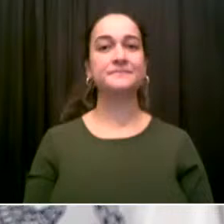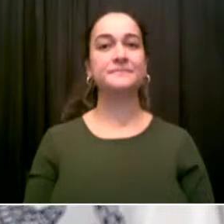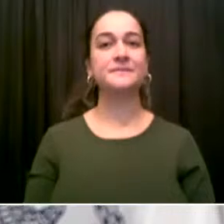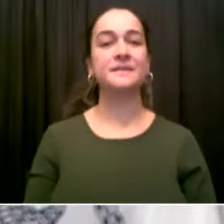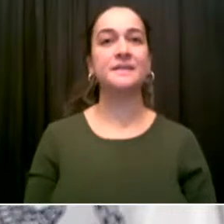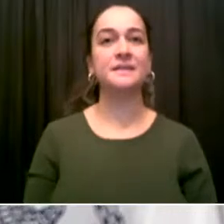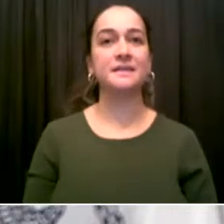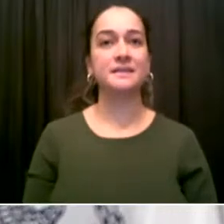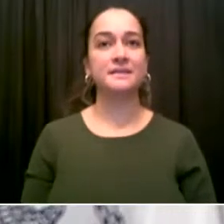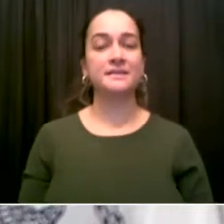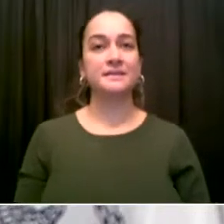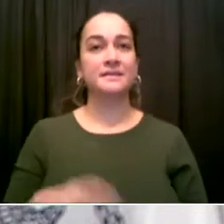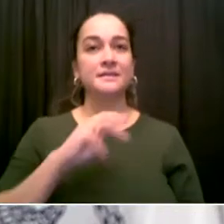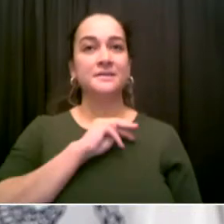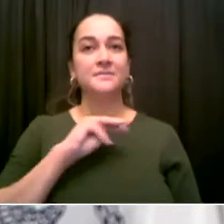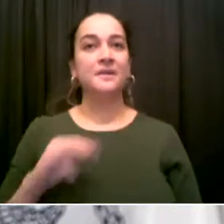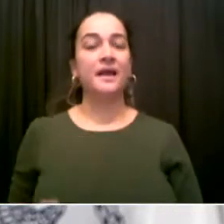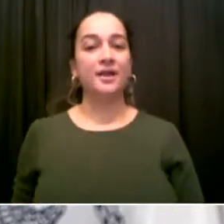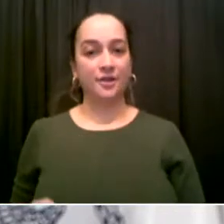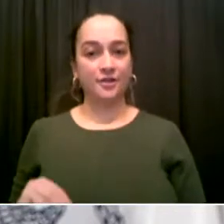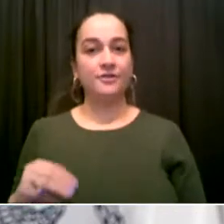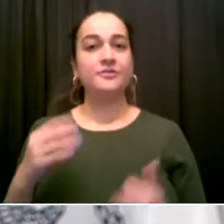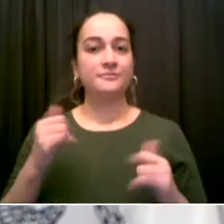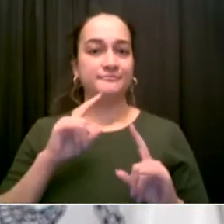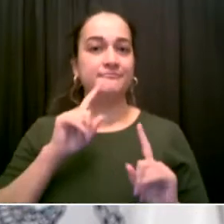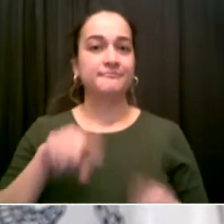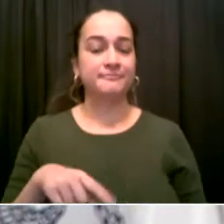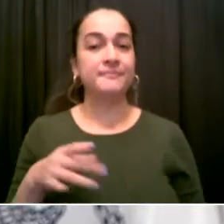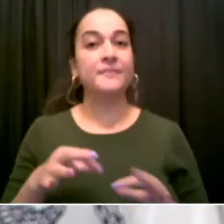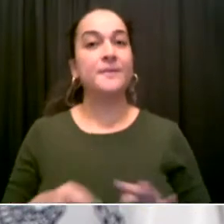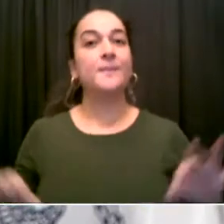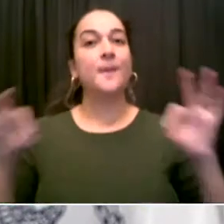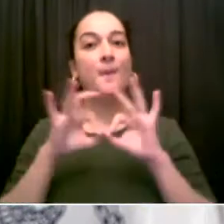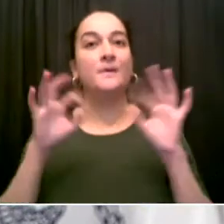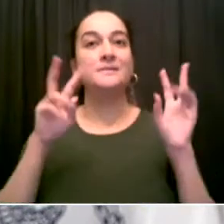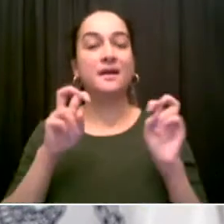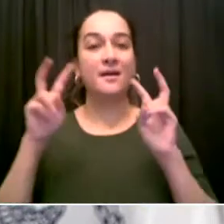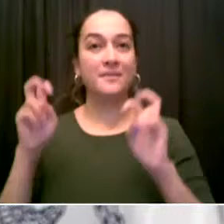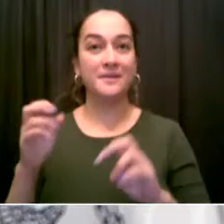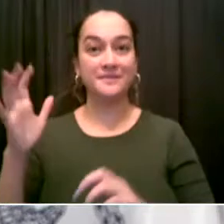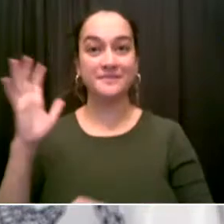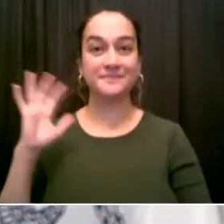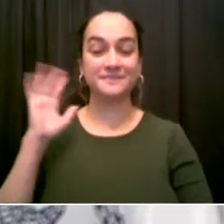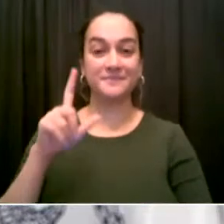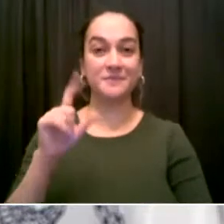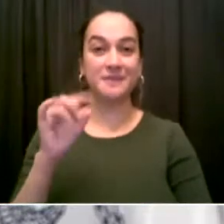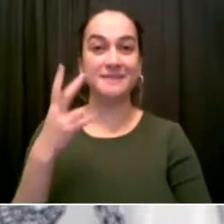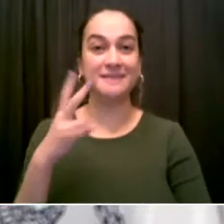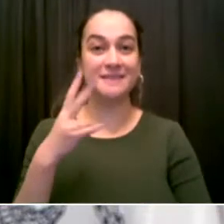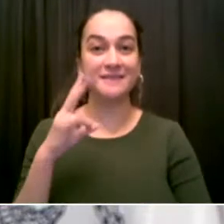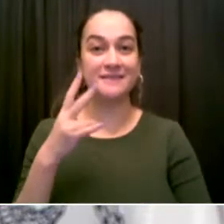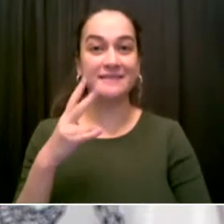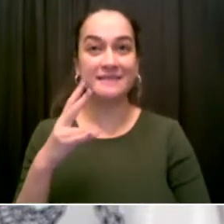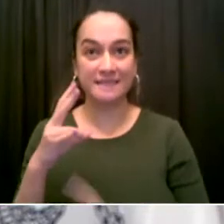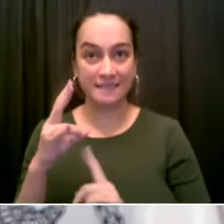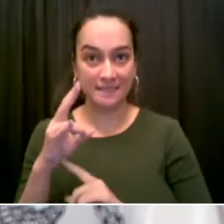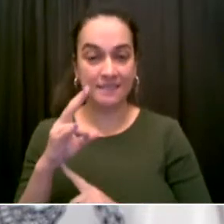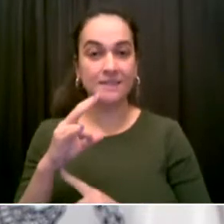THEM ON SITE. WITH THIS IS AN IMPORTANT ISSUE AND WE LWIL COME BACK TO IT.